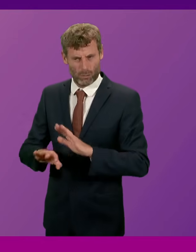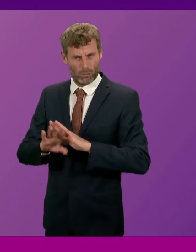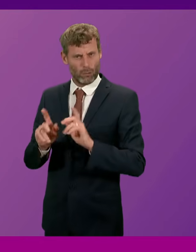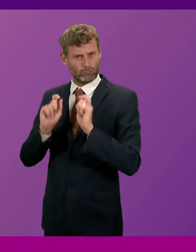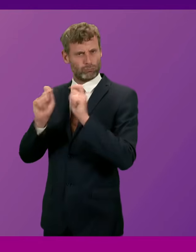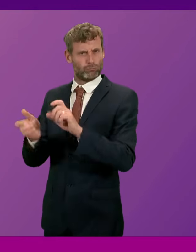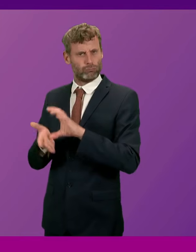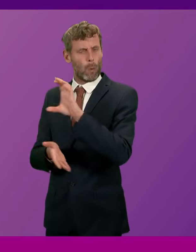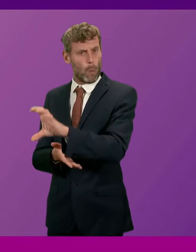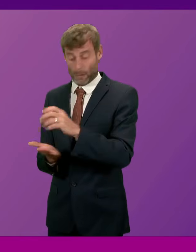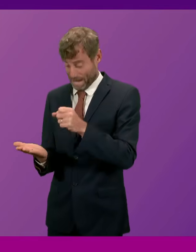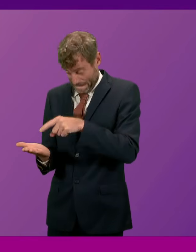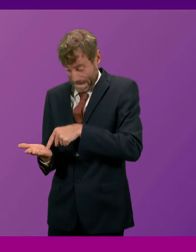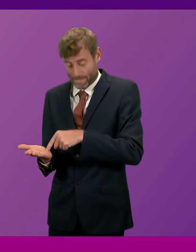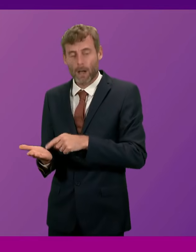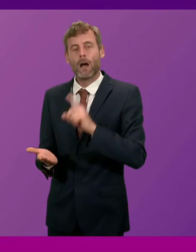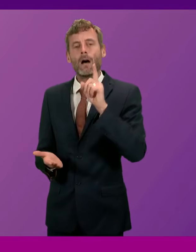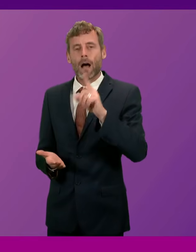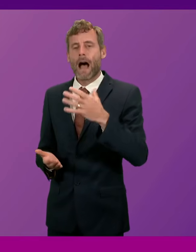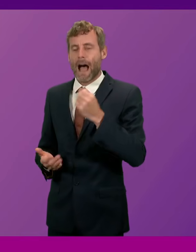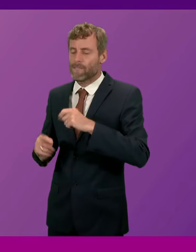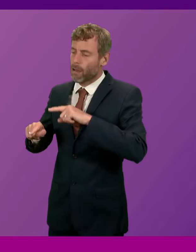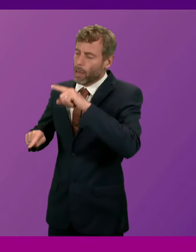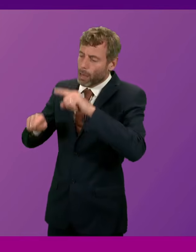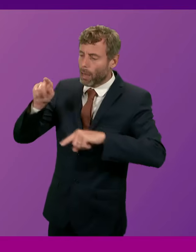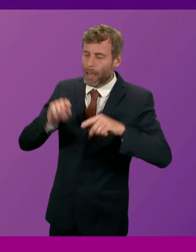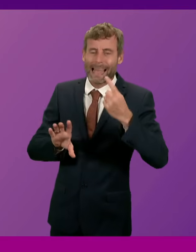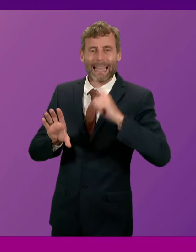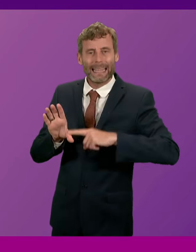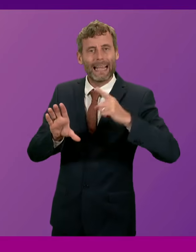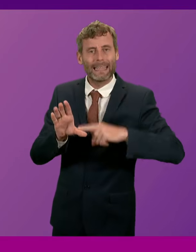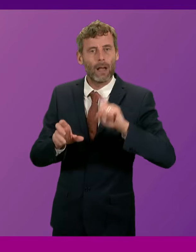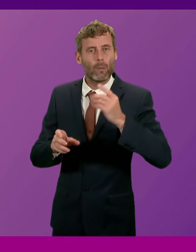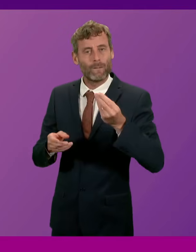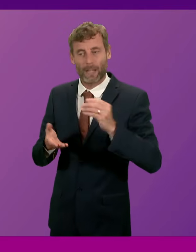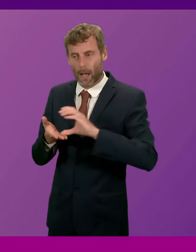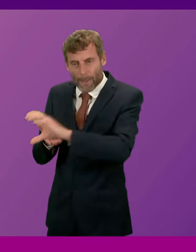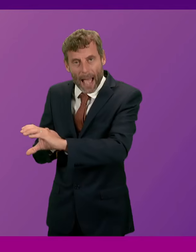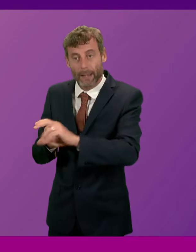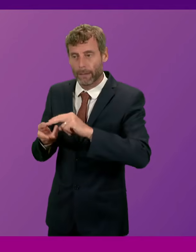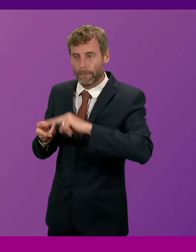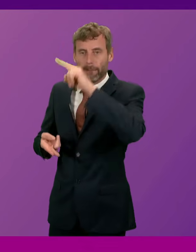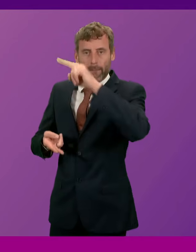The figures vary from year to year, but it is important that it is recognised